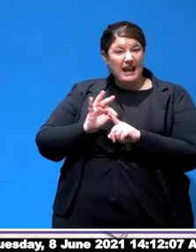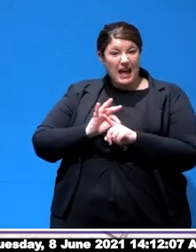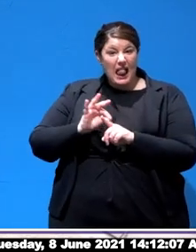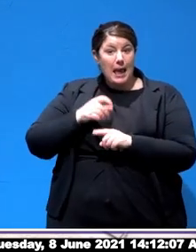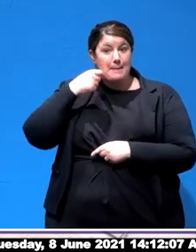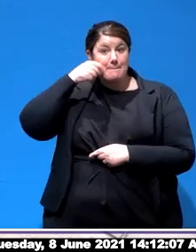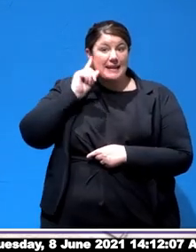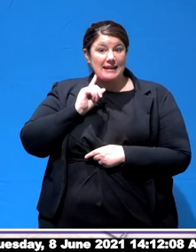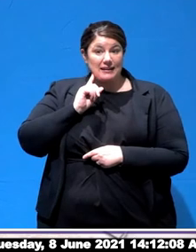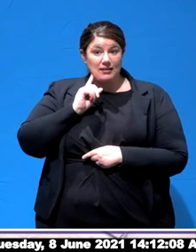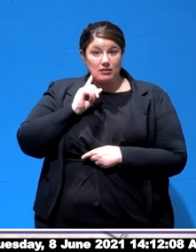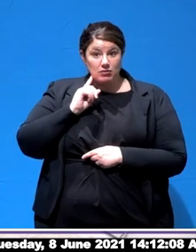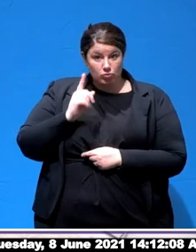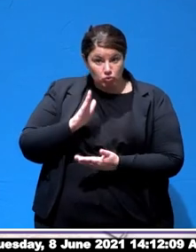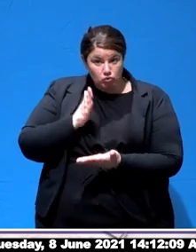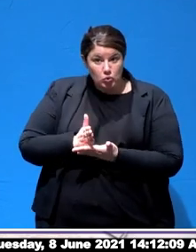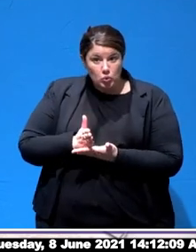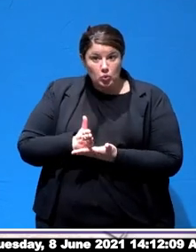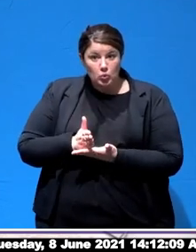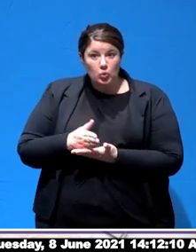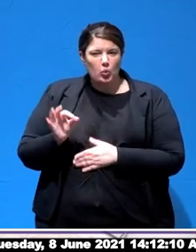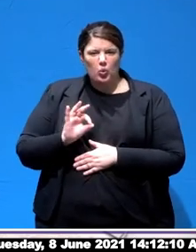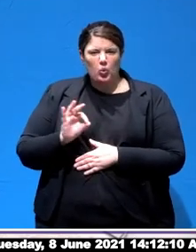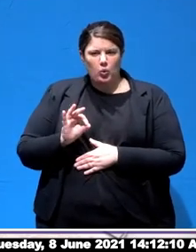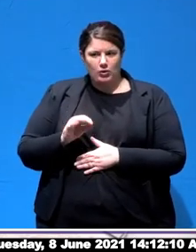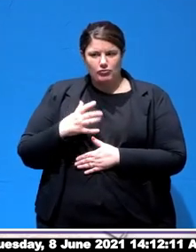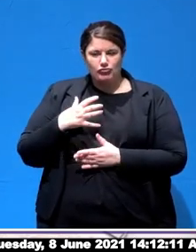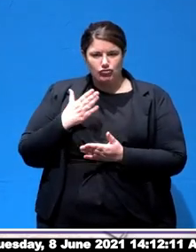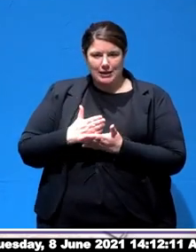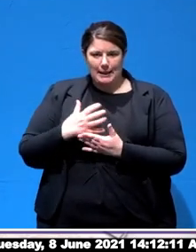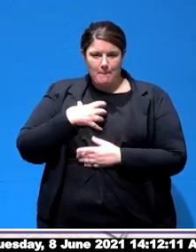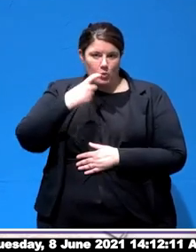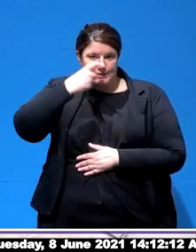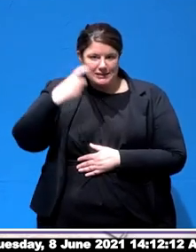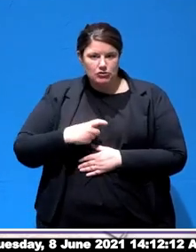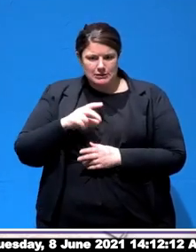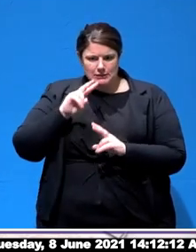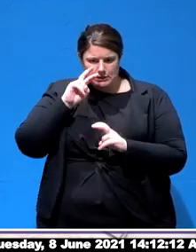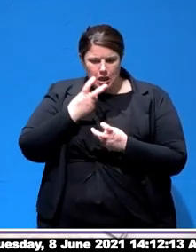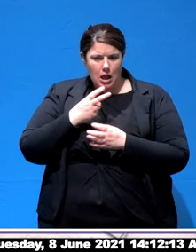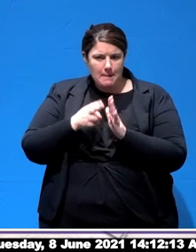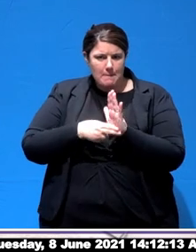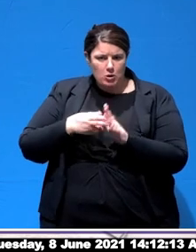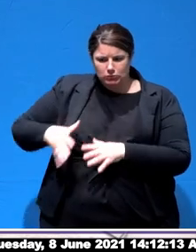was not an accurate description of the extensive bruising that the client had sustained?